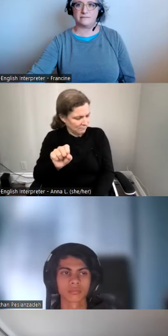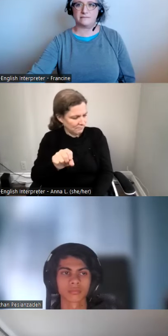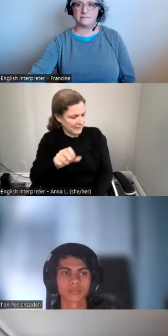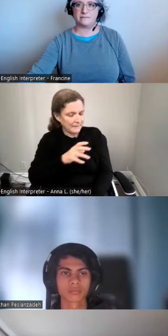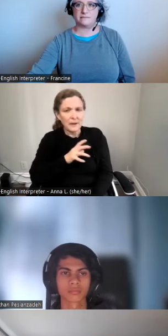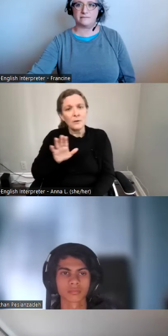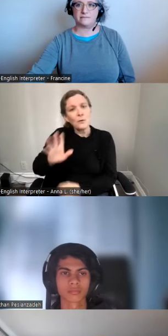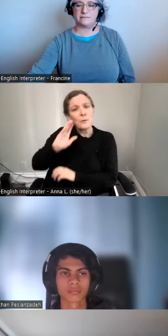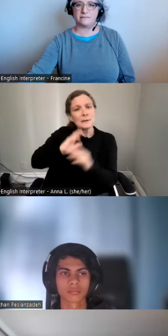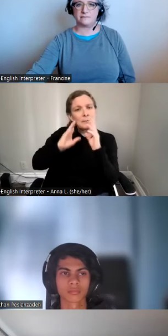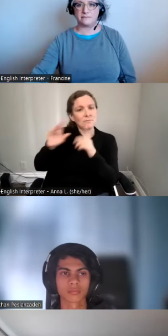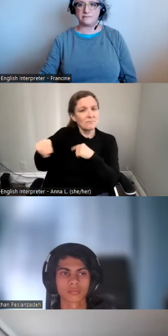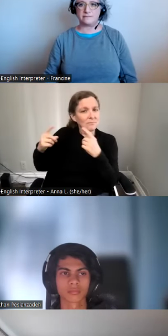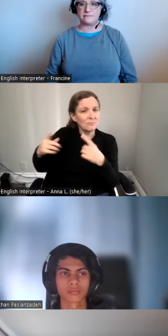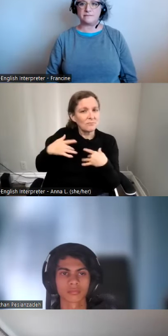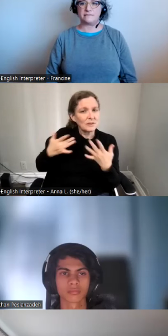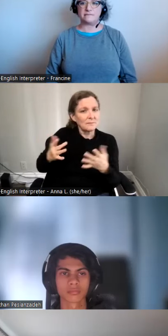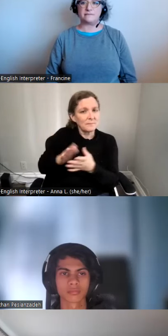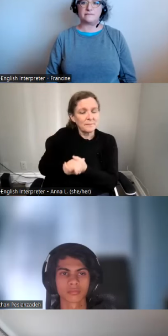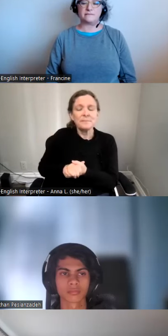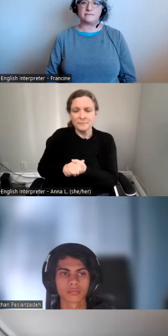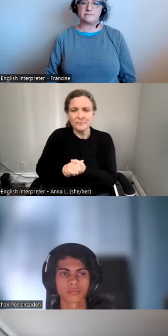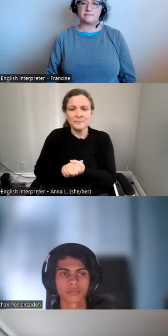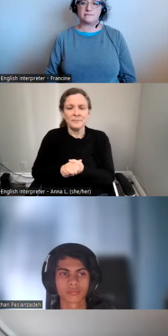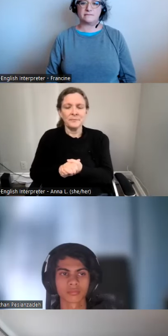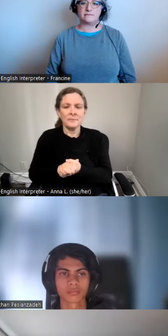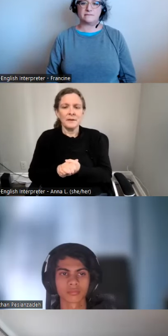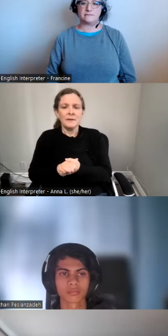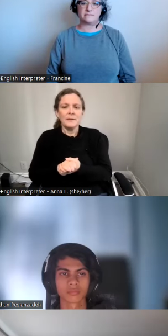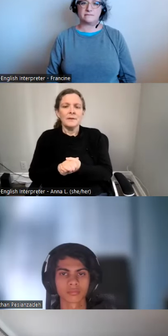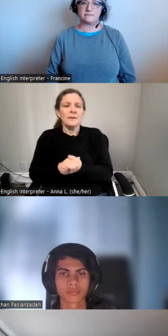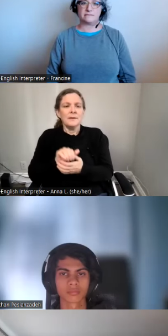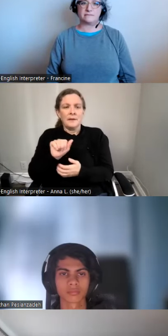fears are or -- Allison, what do you think? » Allison Boyce: Yeah, for sure.